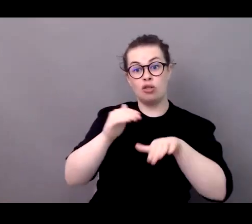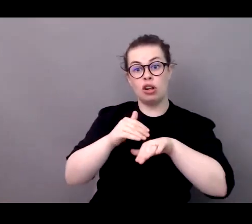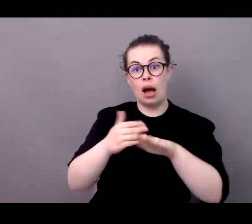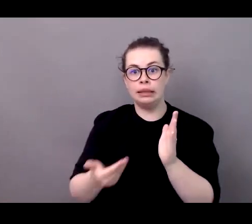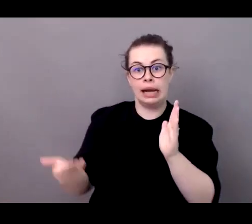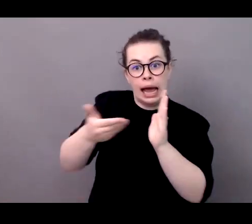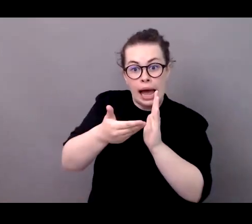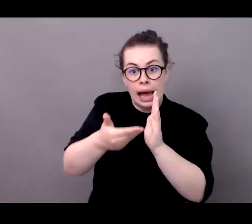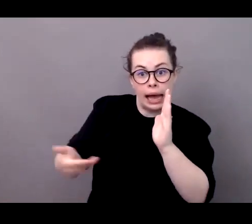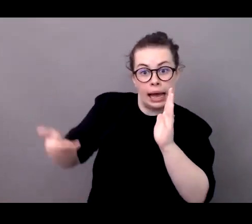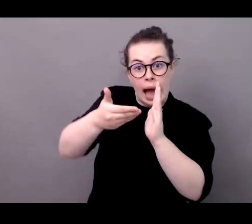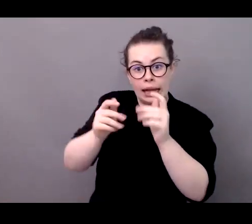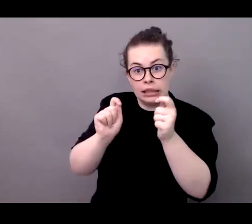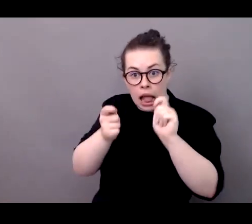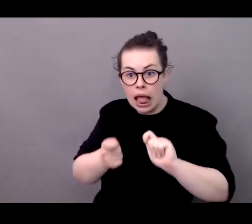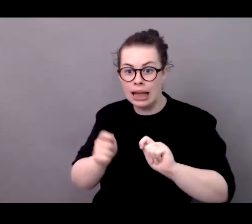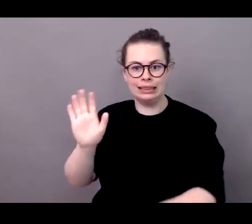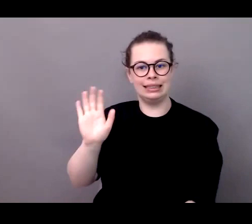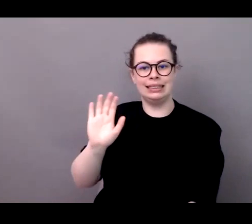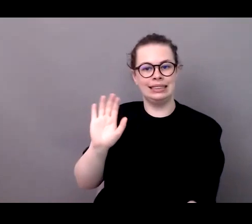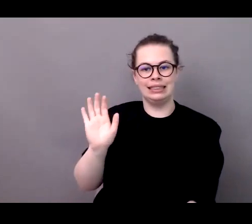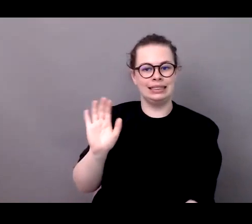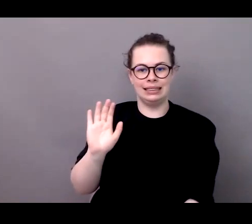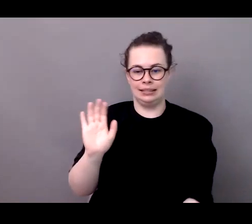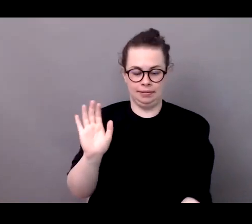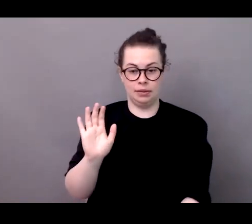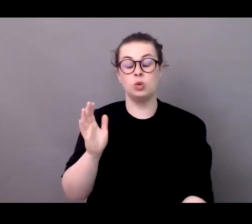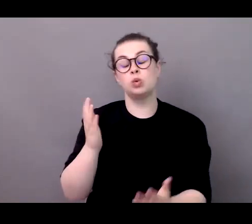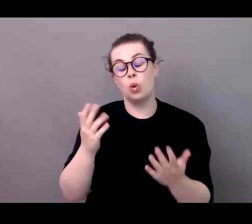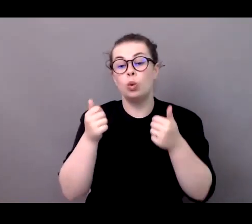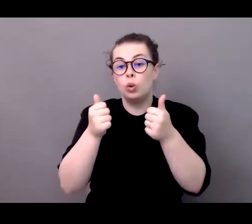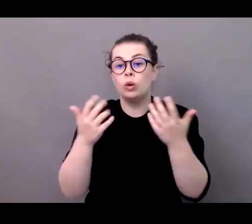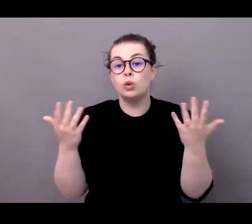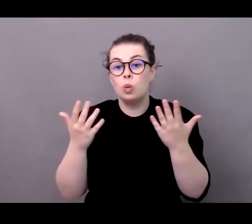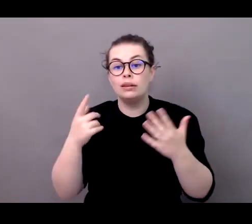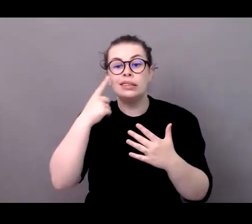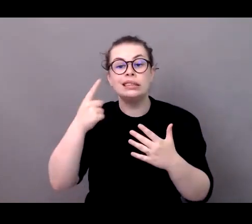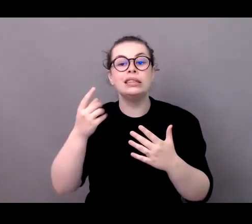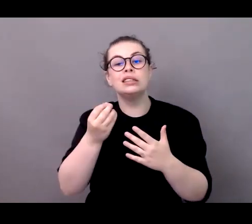so in that respect, it might be useful to look back at some of the negotiation archive of the